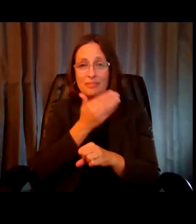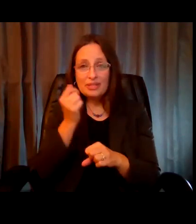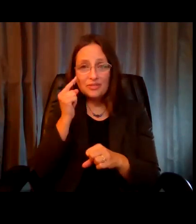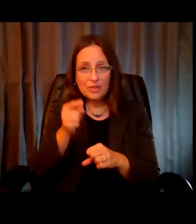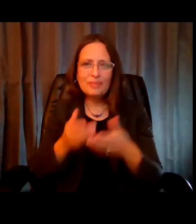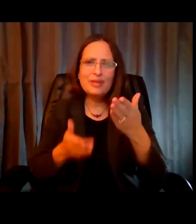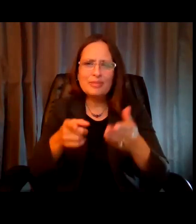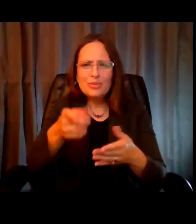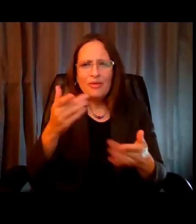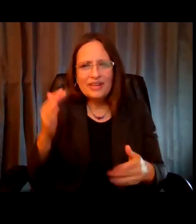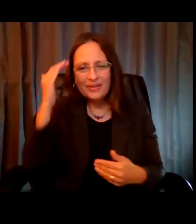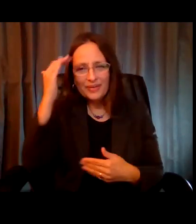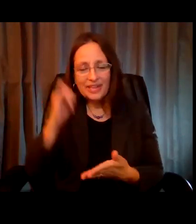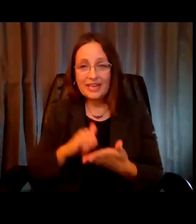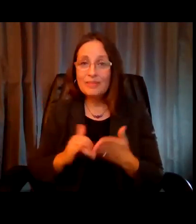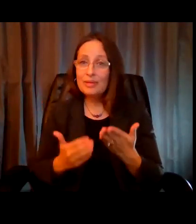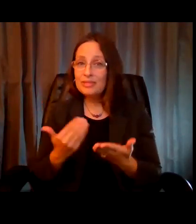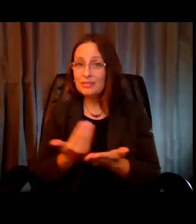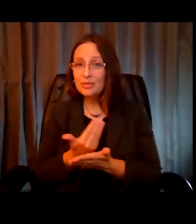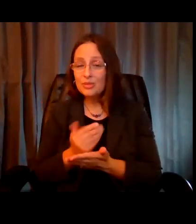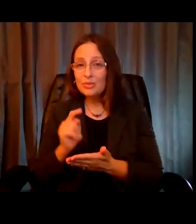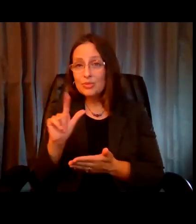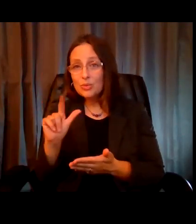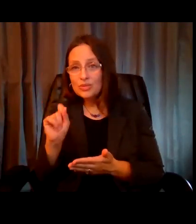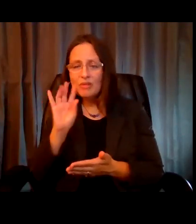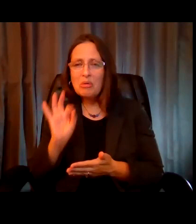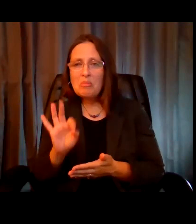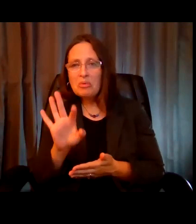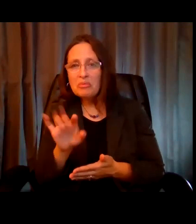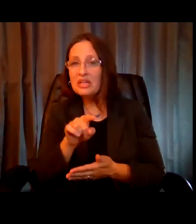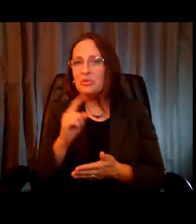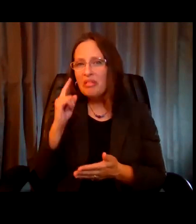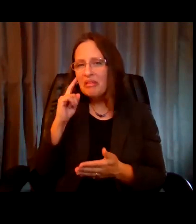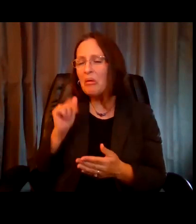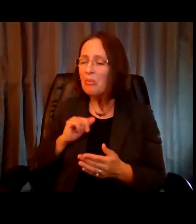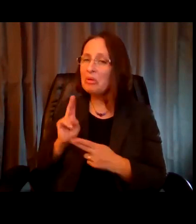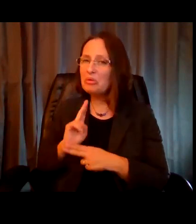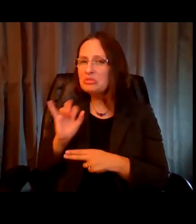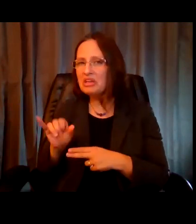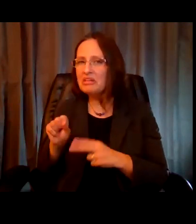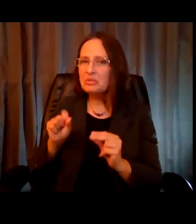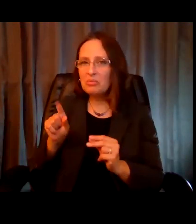automated captioning available on smart phone apps, for example, I will show you, this is my